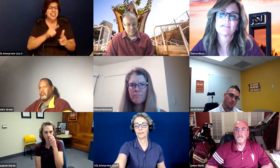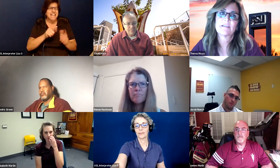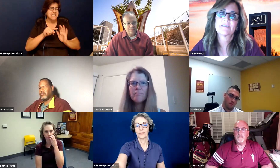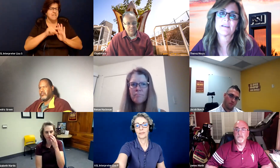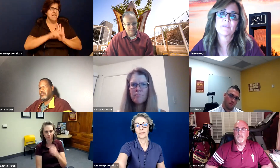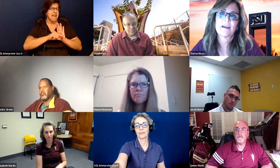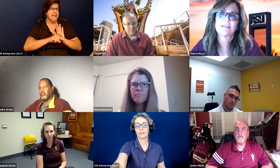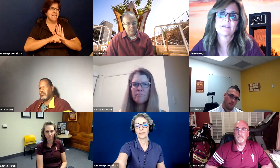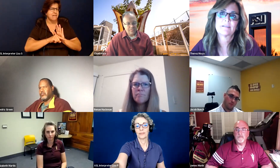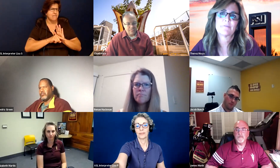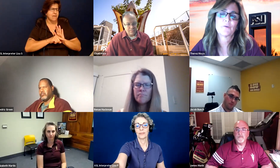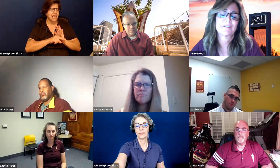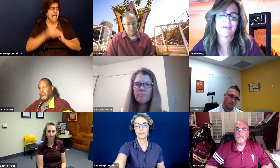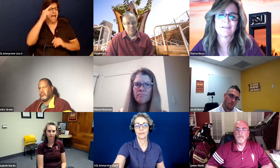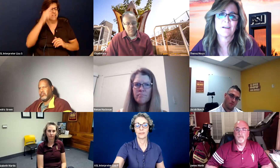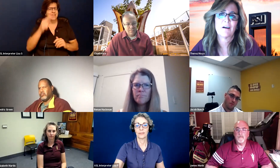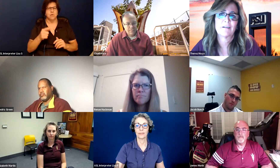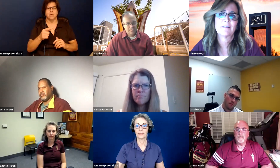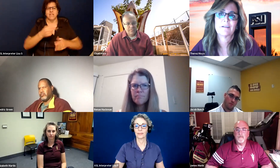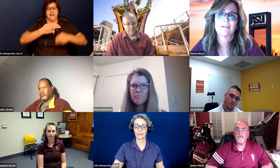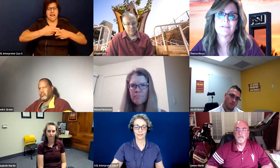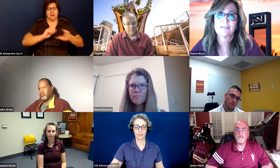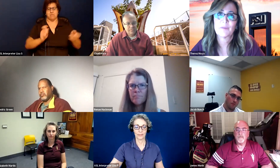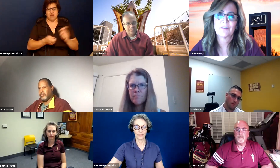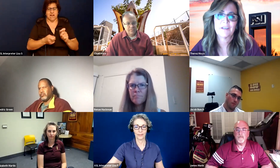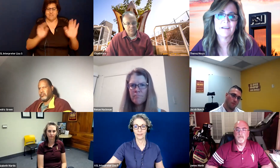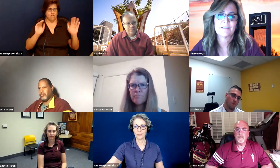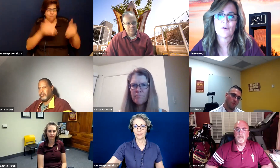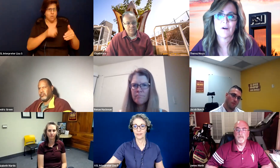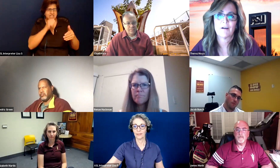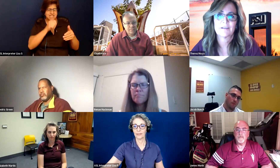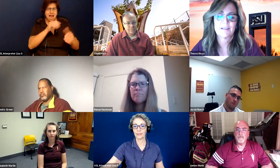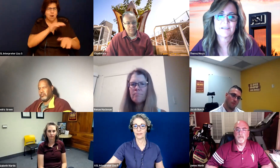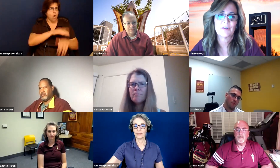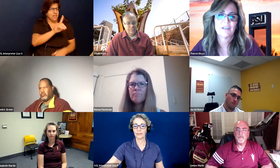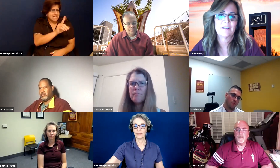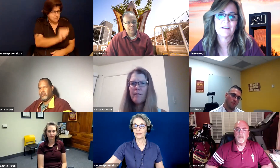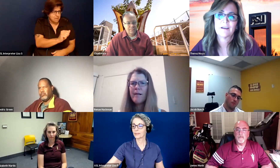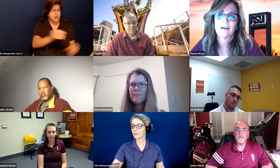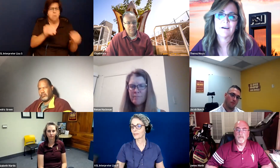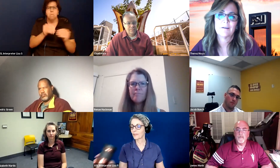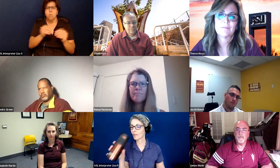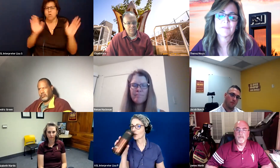it's less stigmatizing the focus isn't on disability. It's more on accessibility.